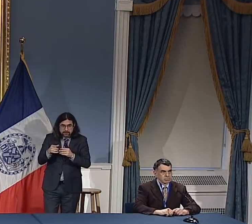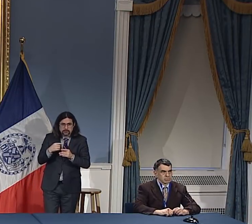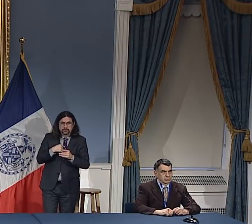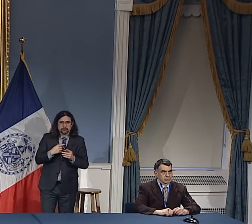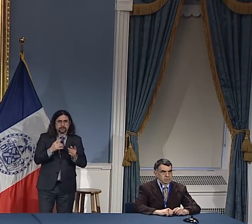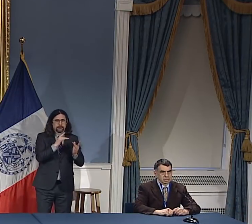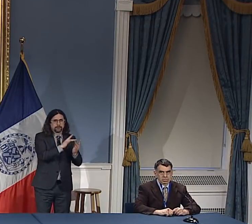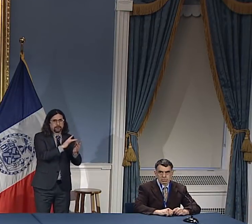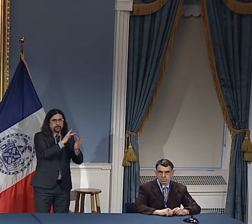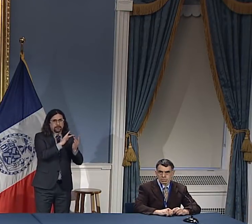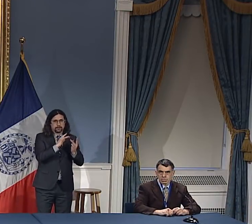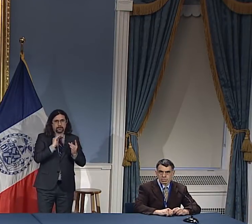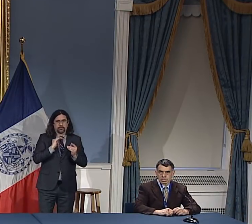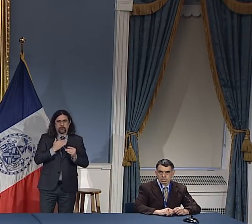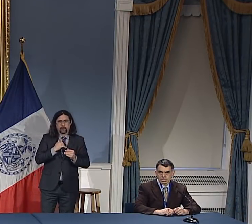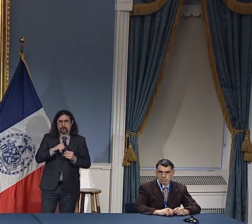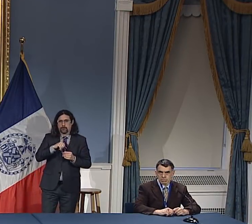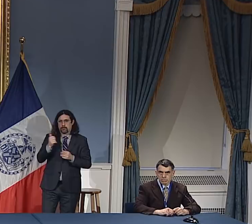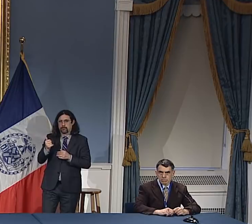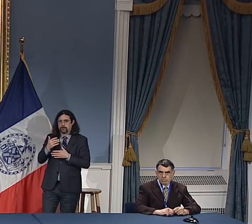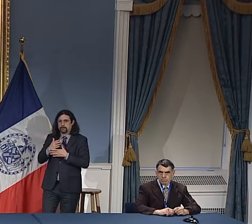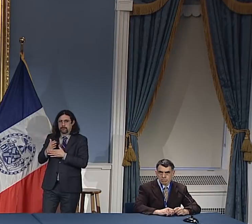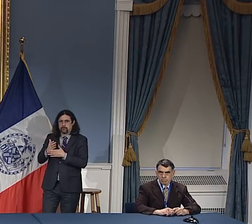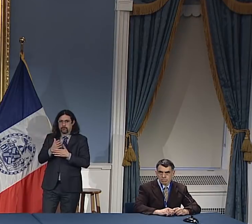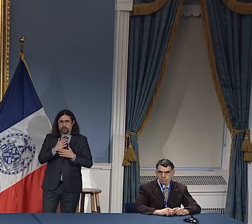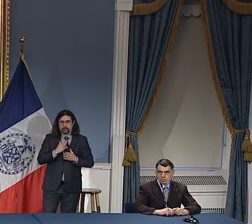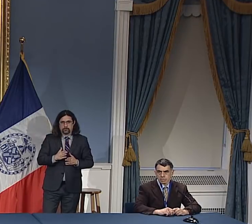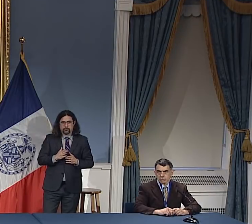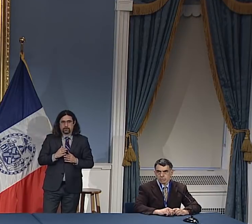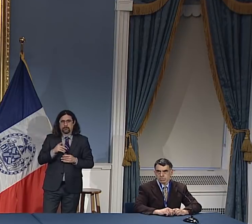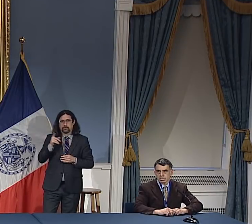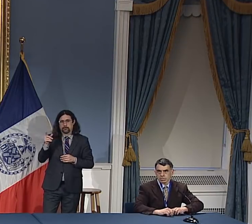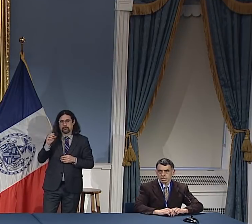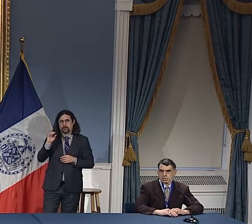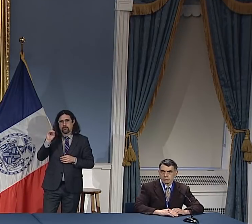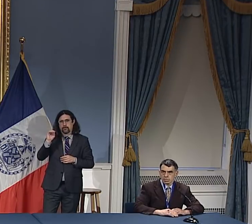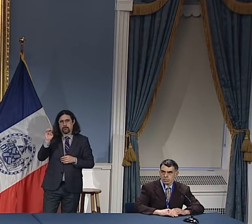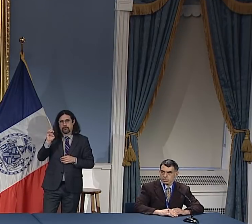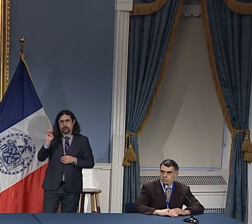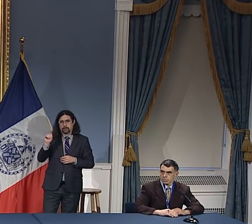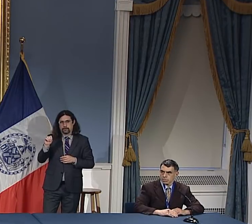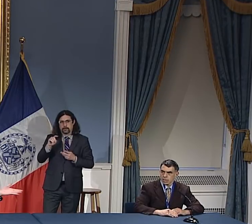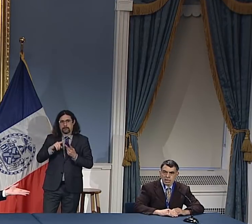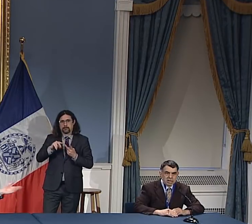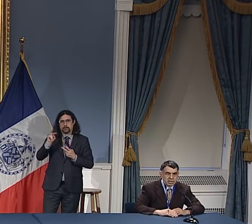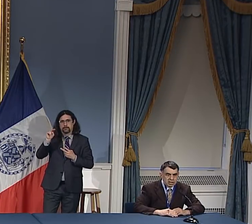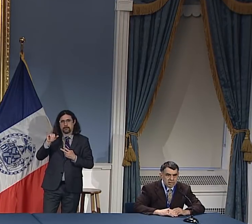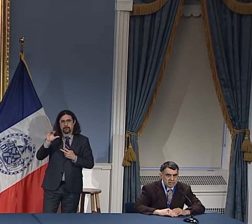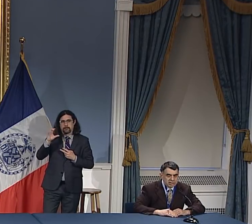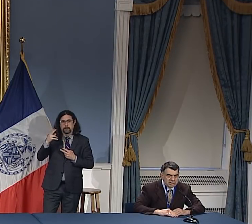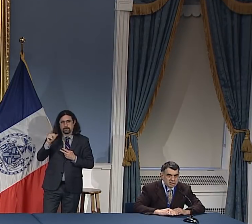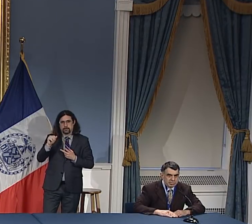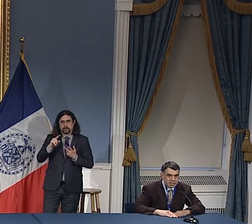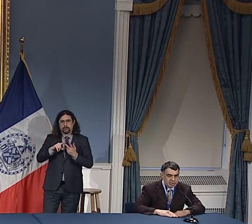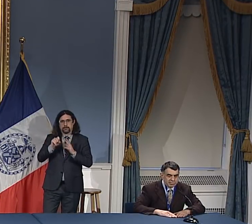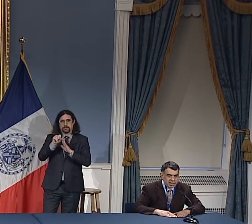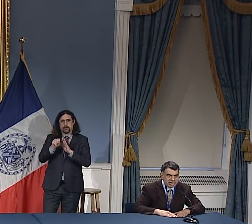THEN WORK WITH O PURANERTRS AT NYSOM, OFFICE OF